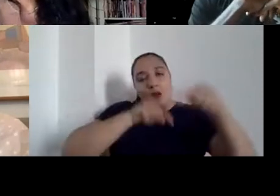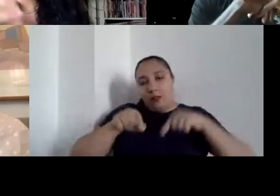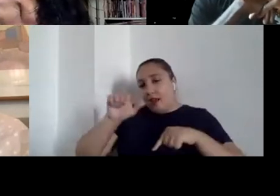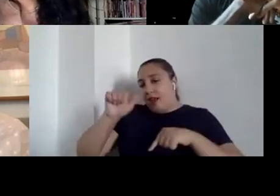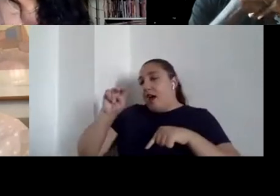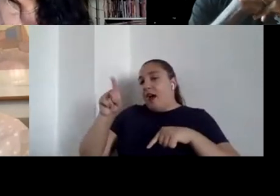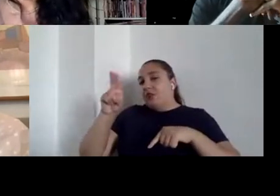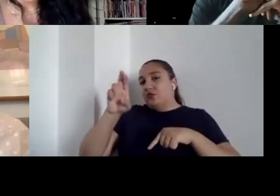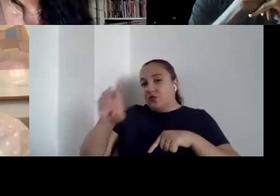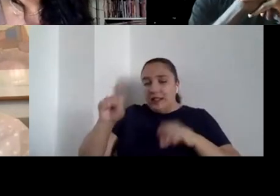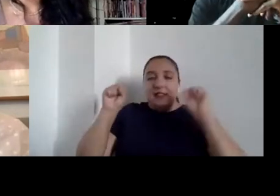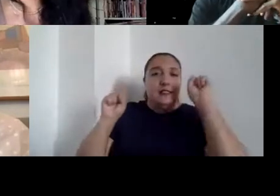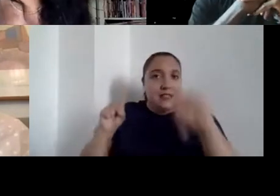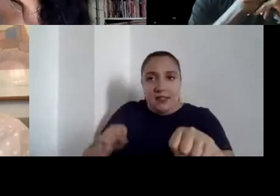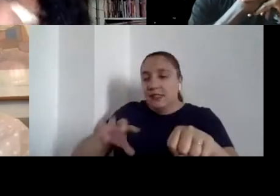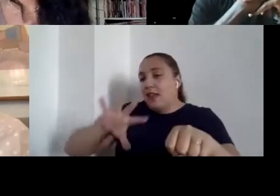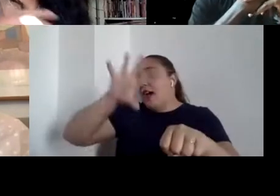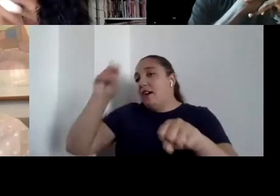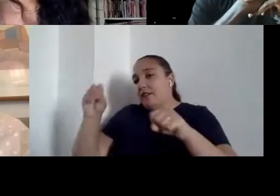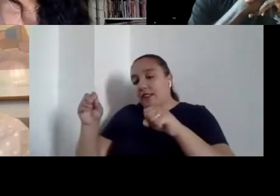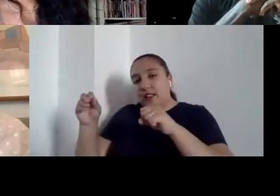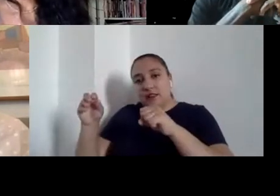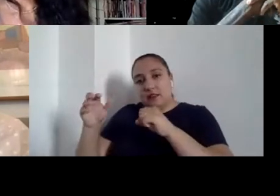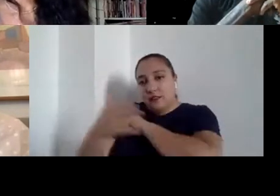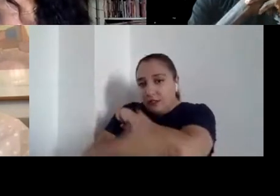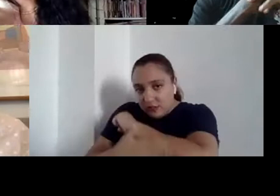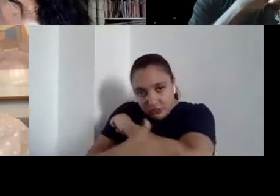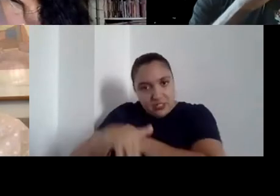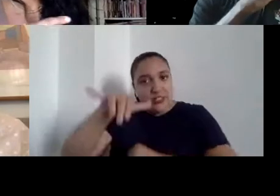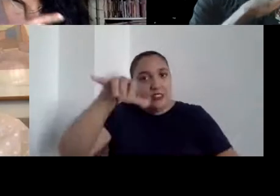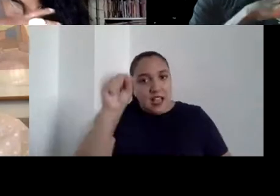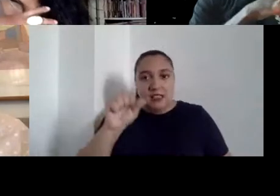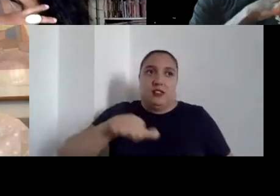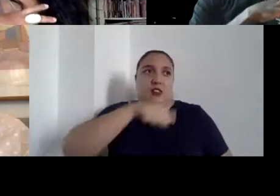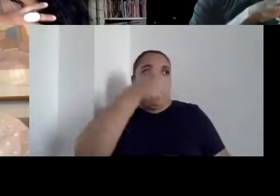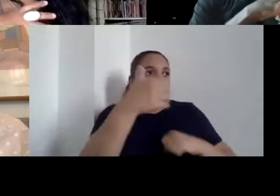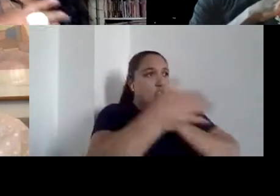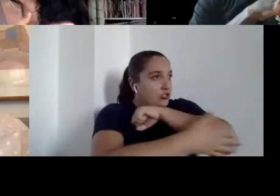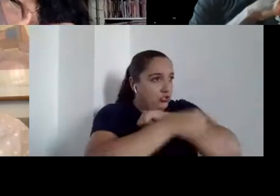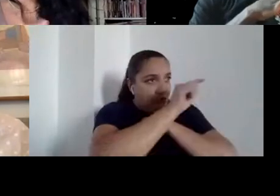continents, yes other continents, yes, other places where there is less access